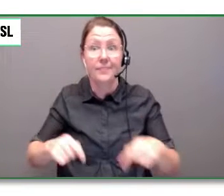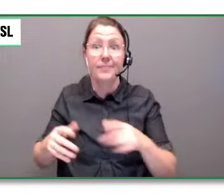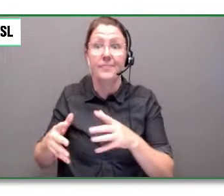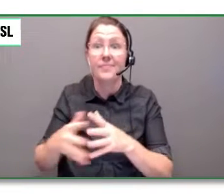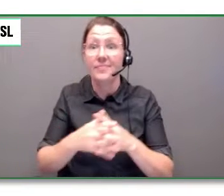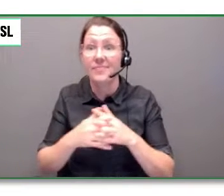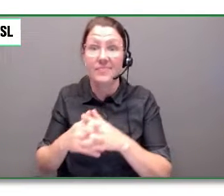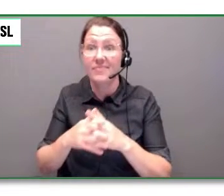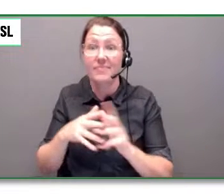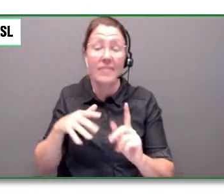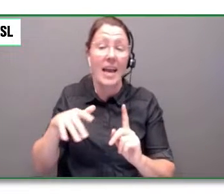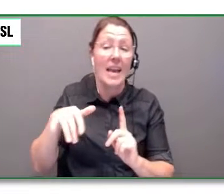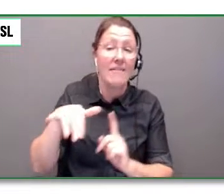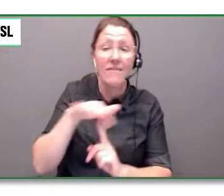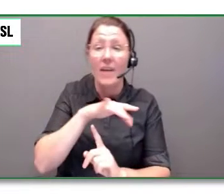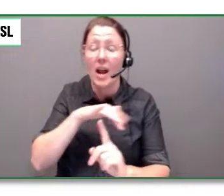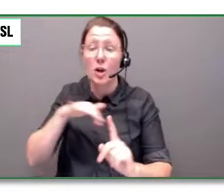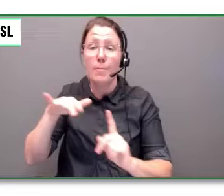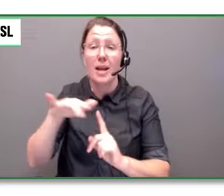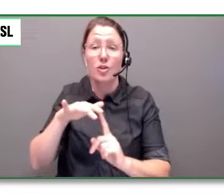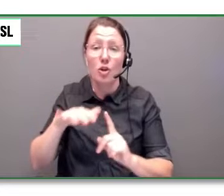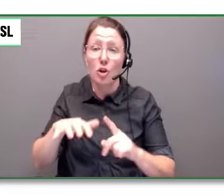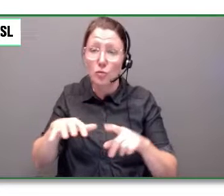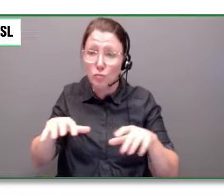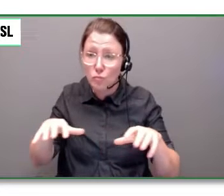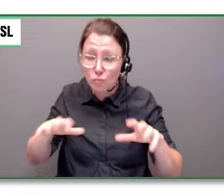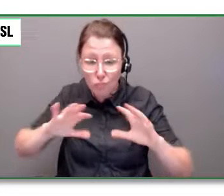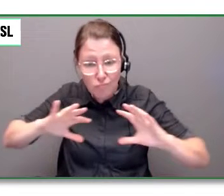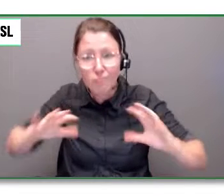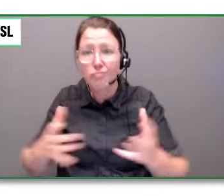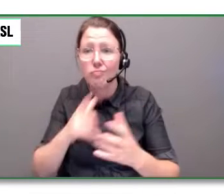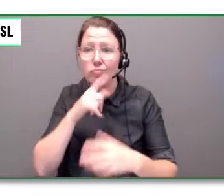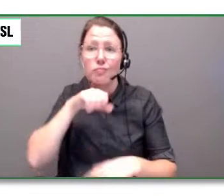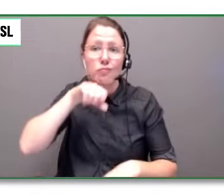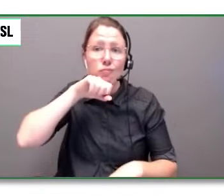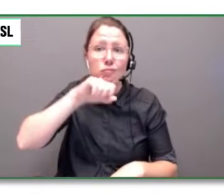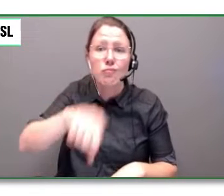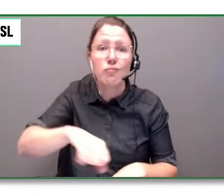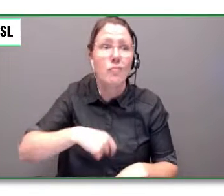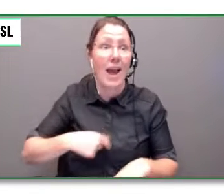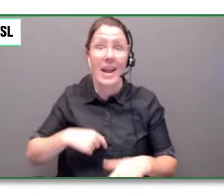writing have long had a problem with kind of erasing the body in general